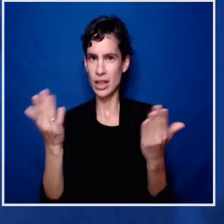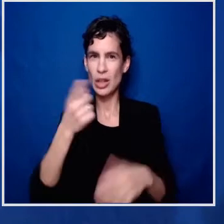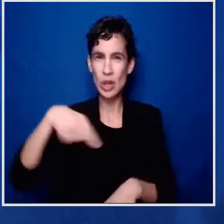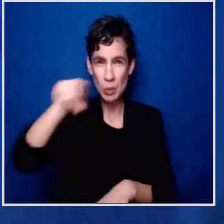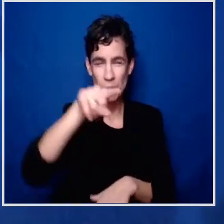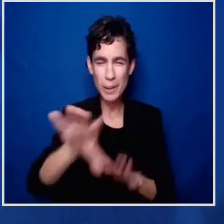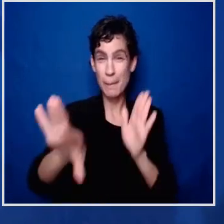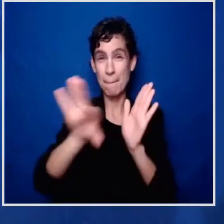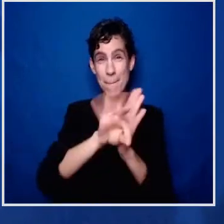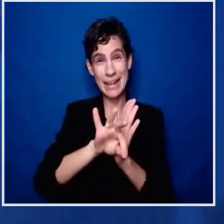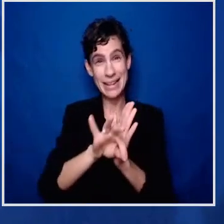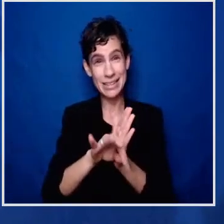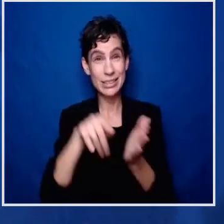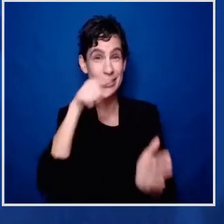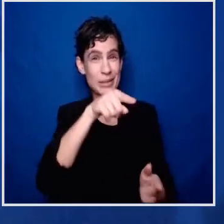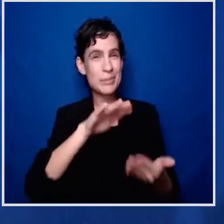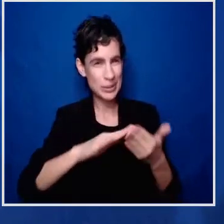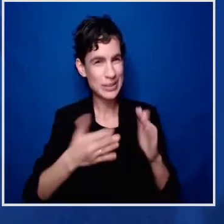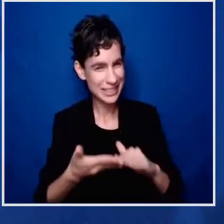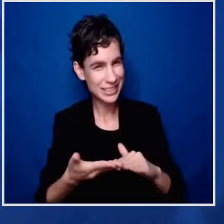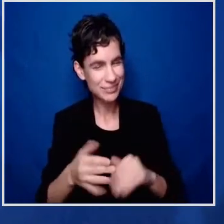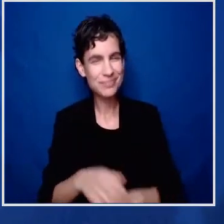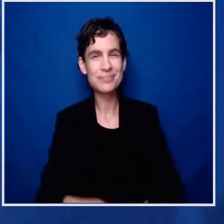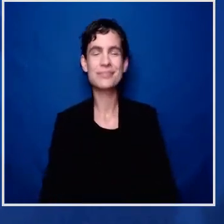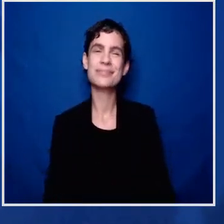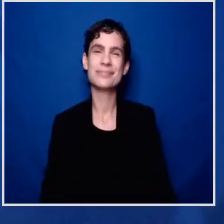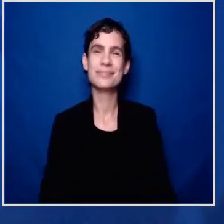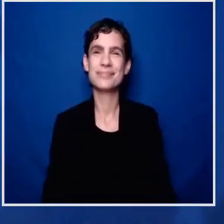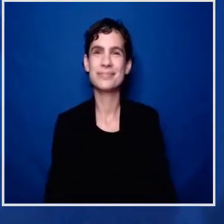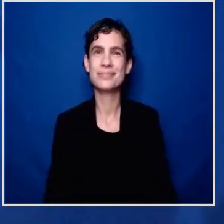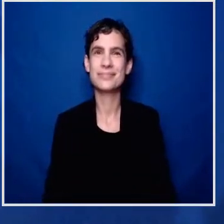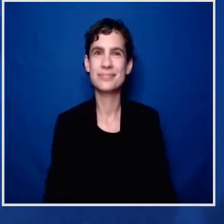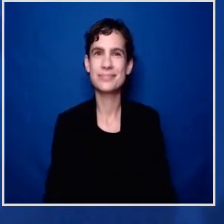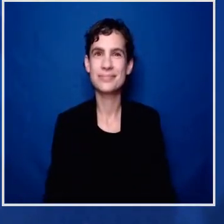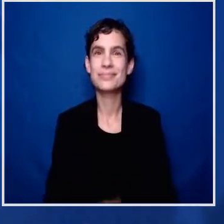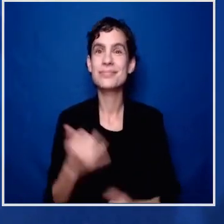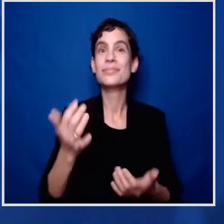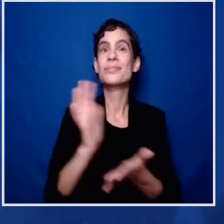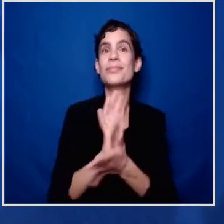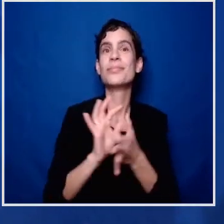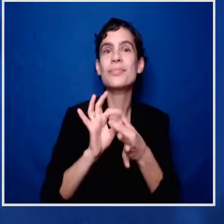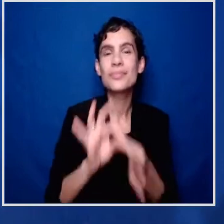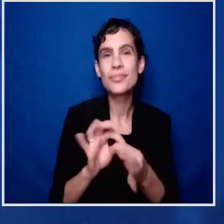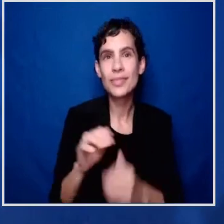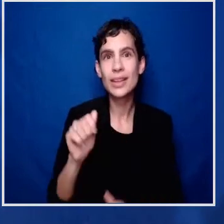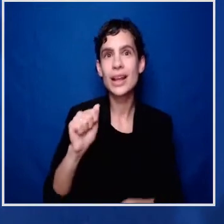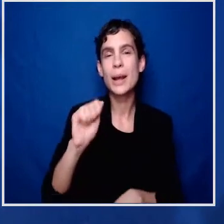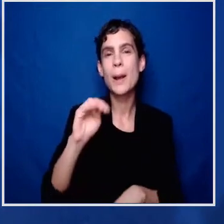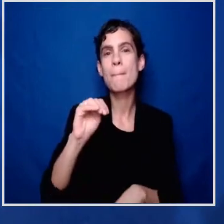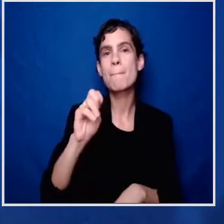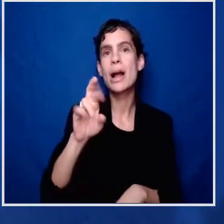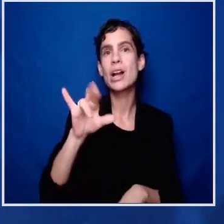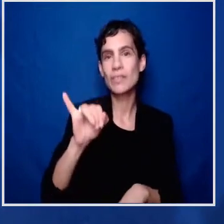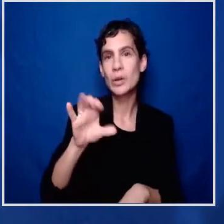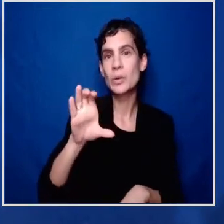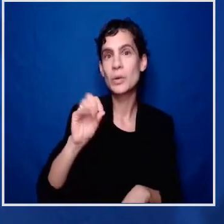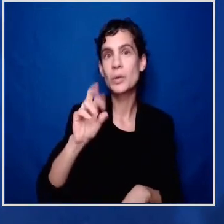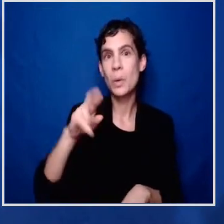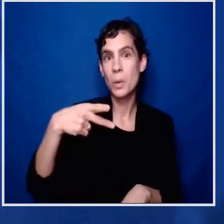VIDEO FROM AMERICORPS, WHICH LED TO THE MLK DAY OF SERVICE,